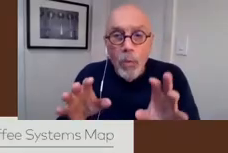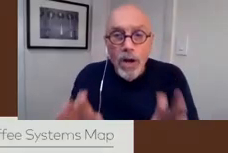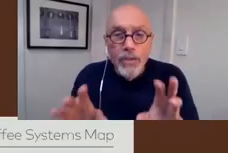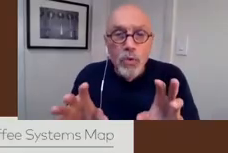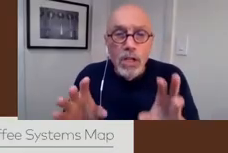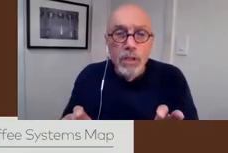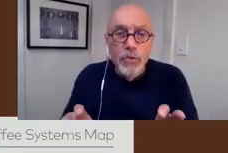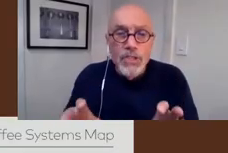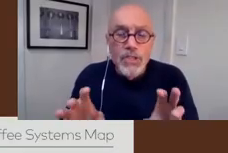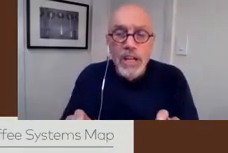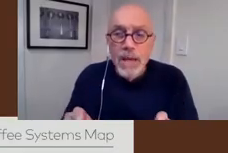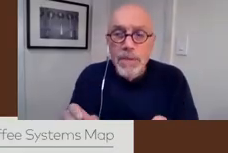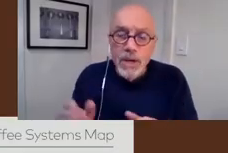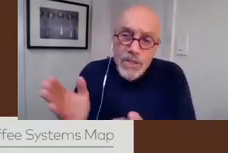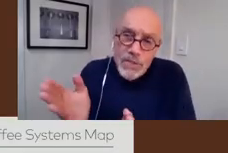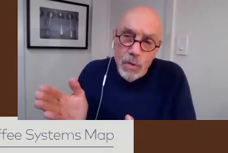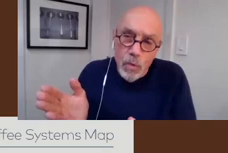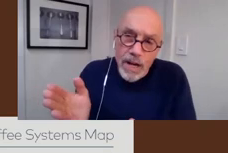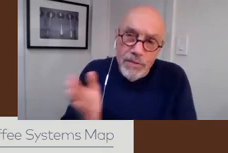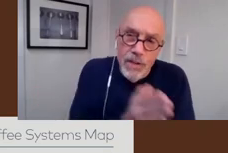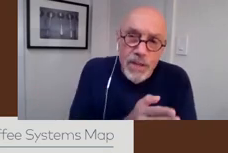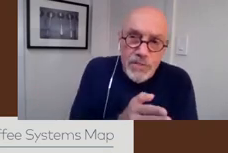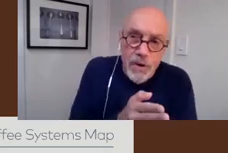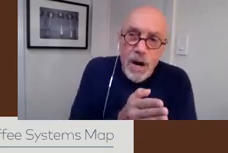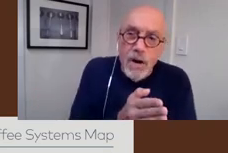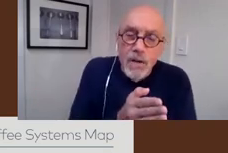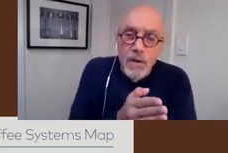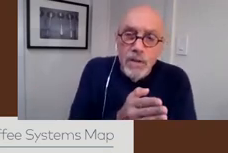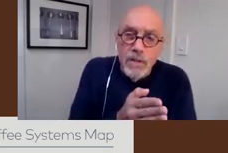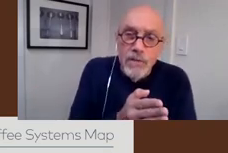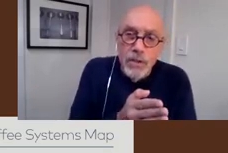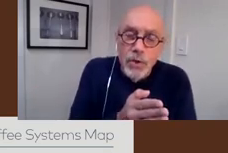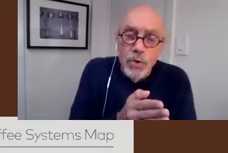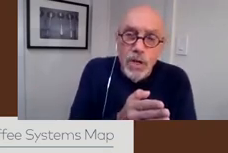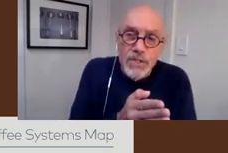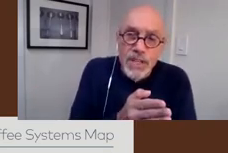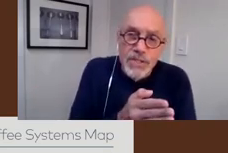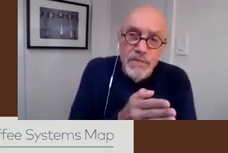I wanted to include this today because what I have done thus far giving you a sense of